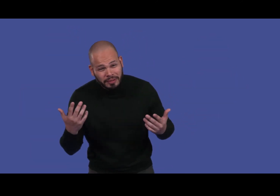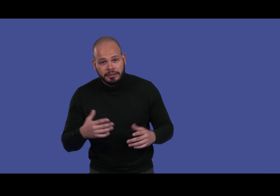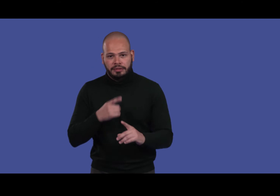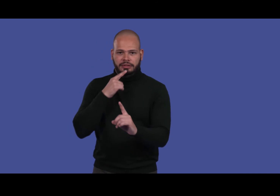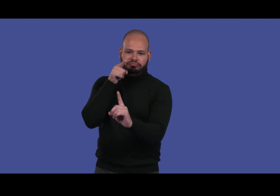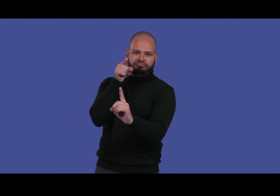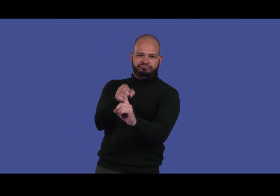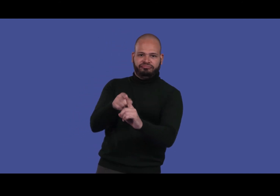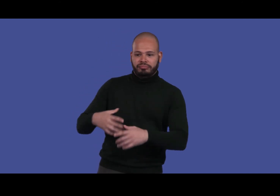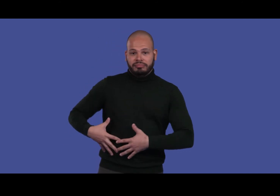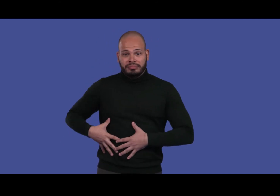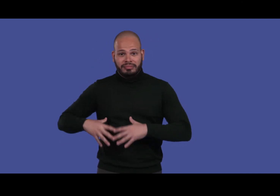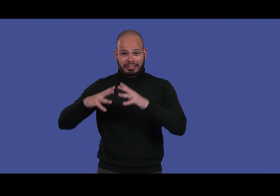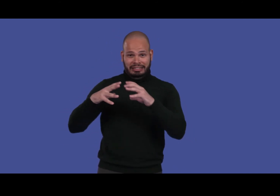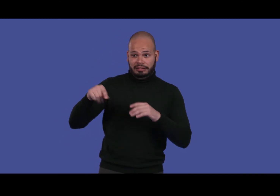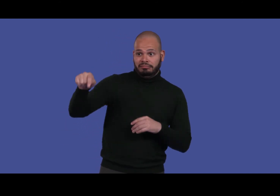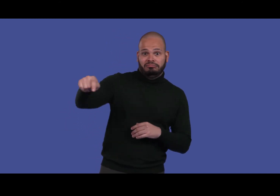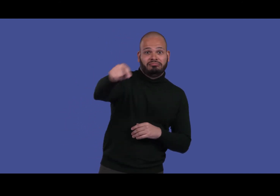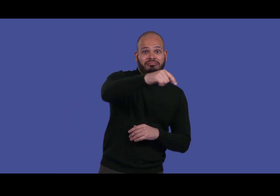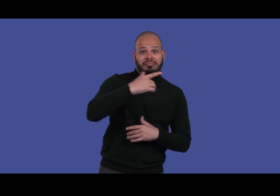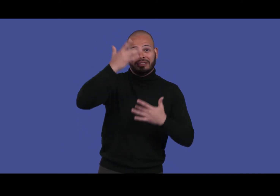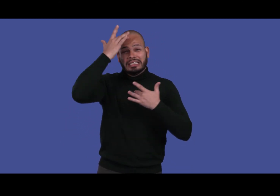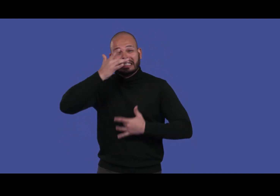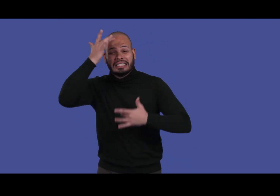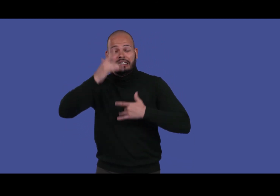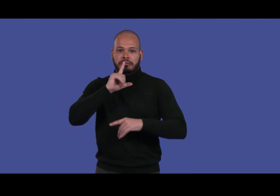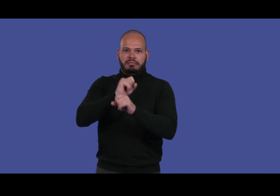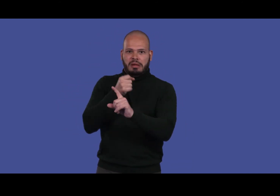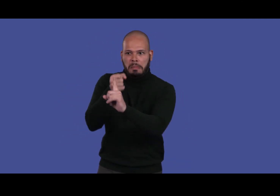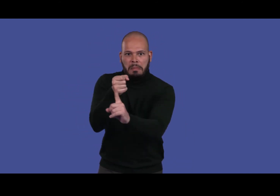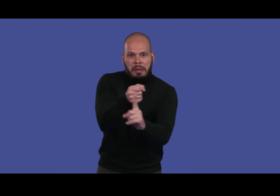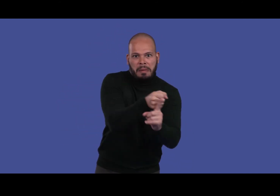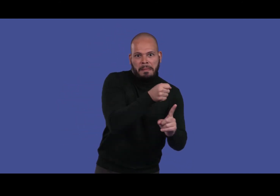Unfortunately, like other diseases,